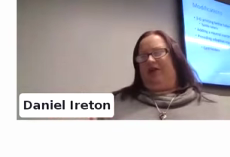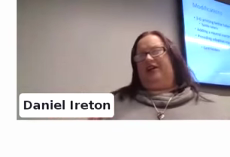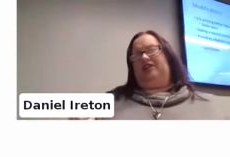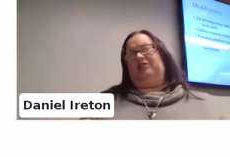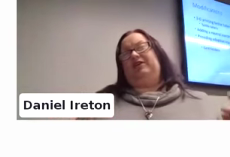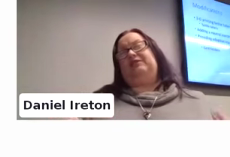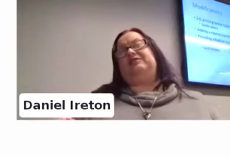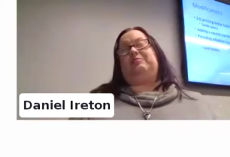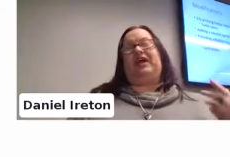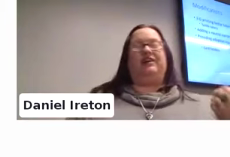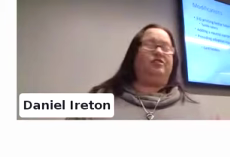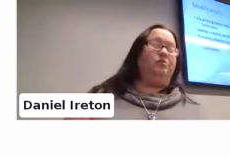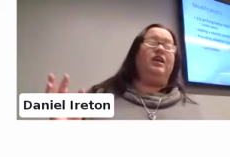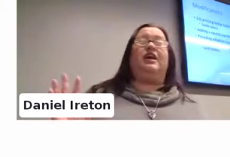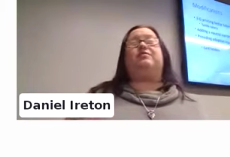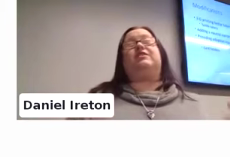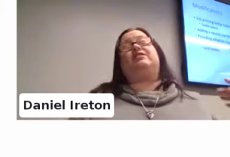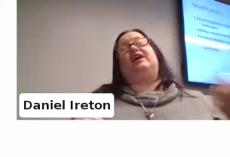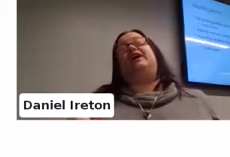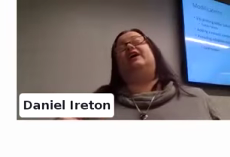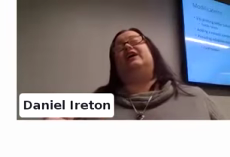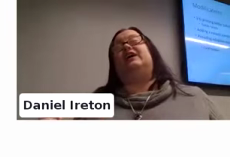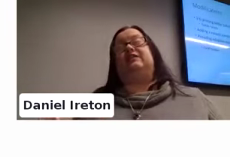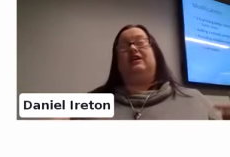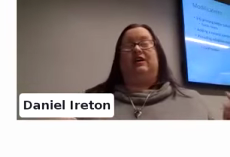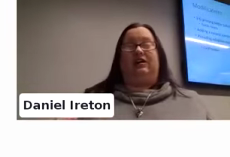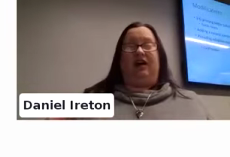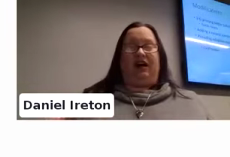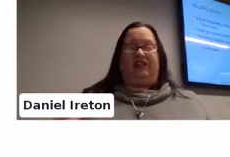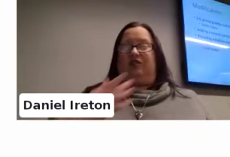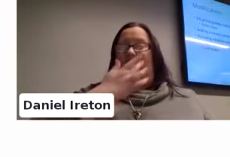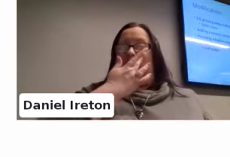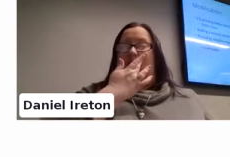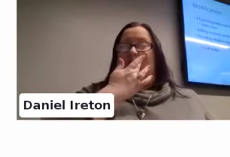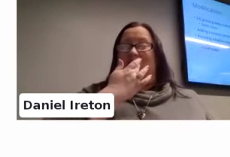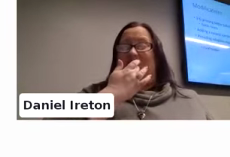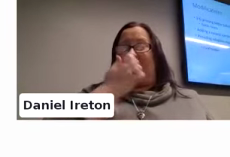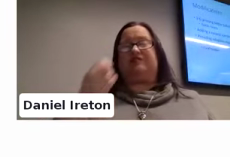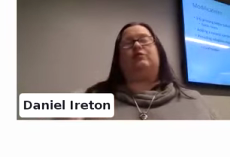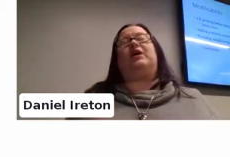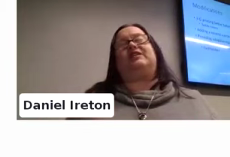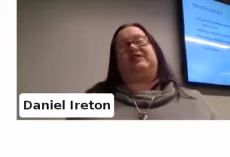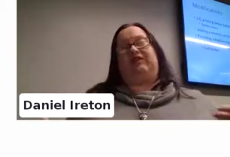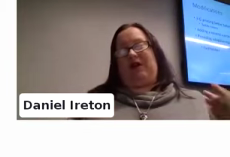They made a game. Now if you're just trying to play it on your own, somebody has to read everything.